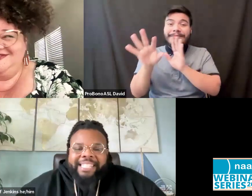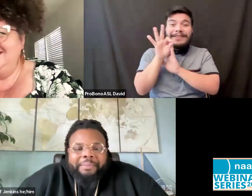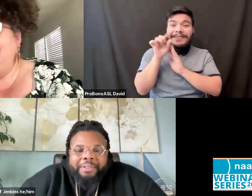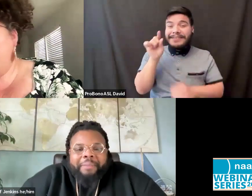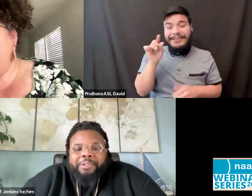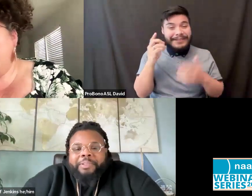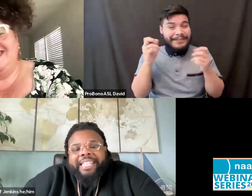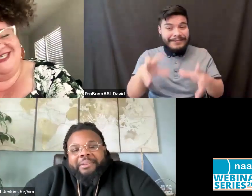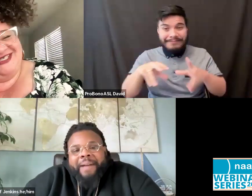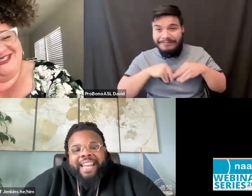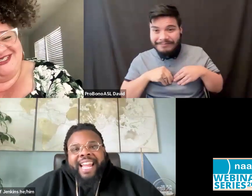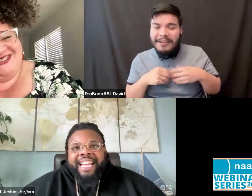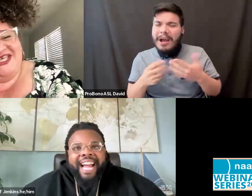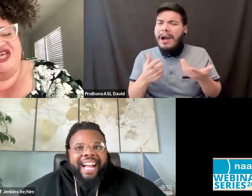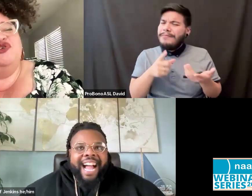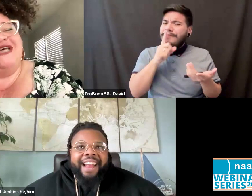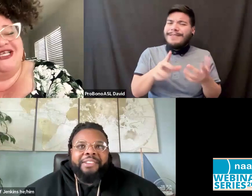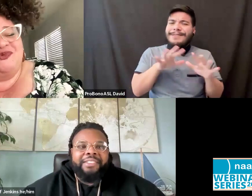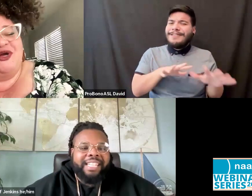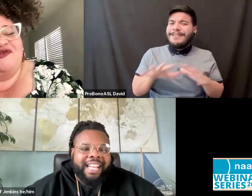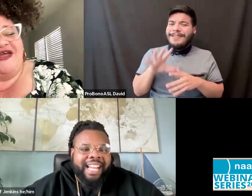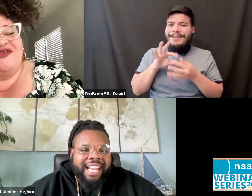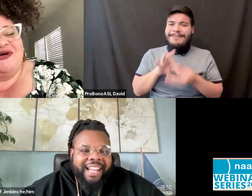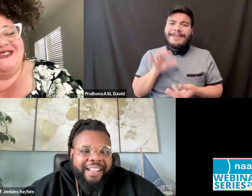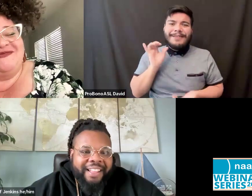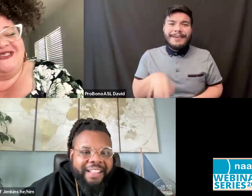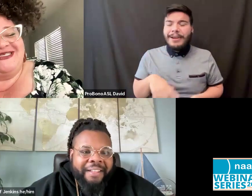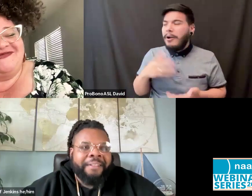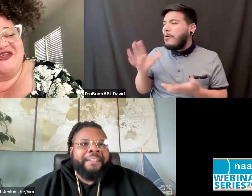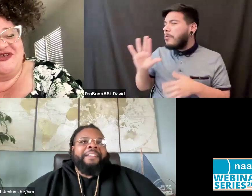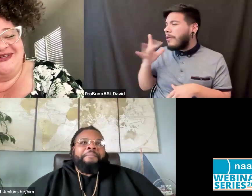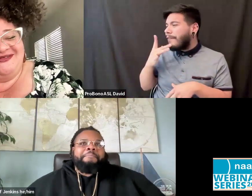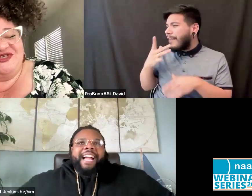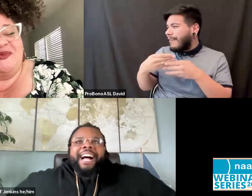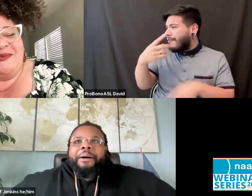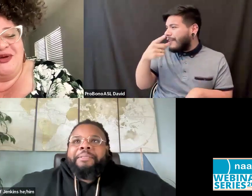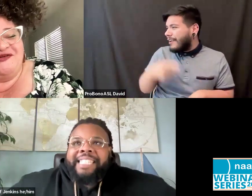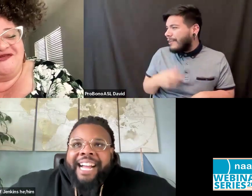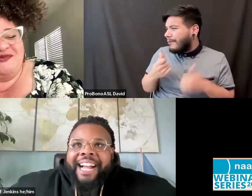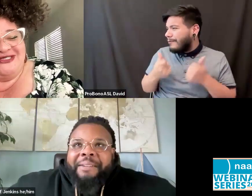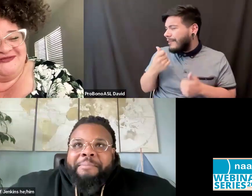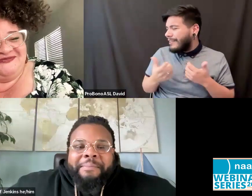So I was super chill about it. It was from the list of 100. There was a